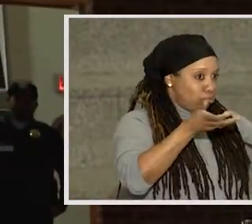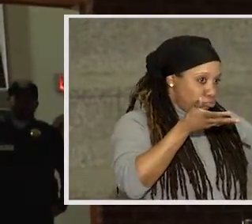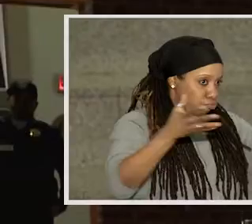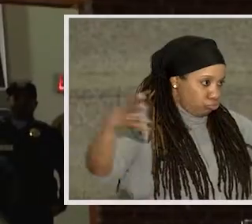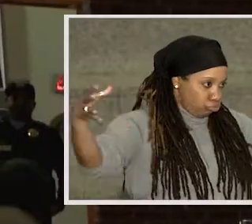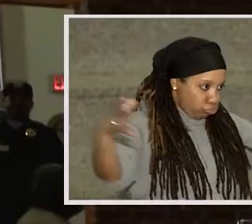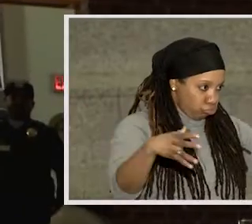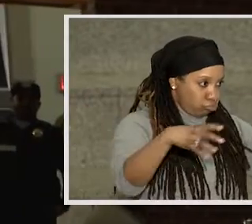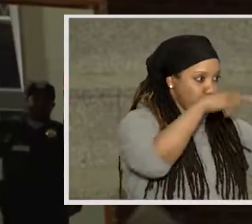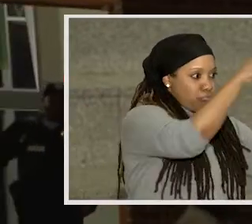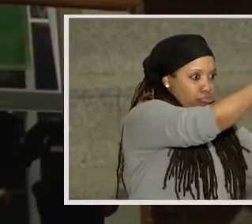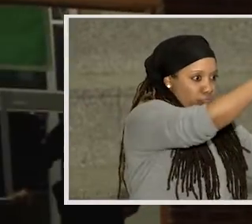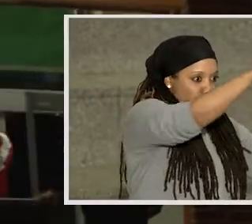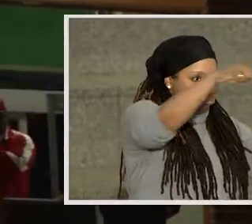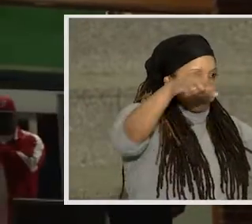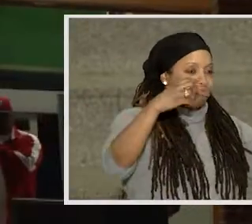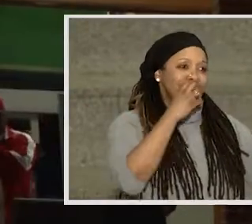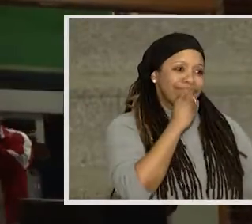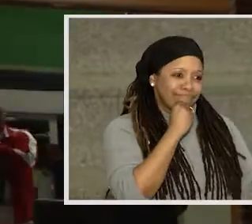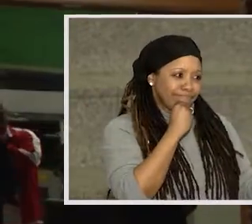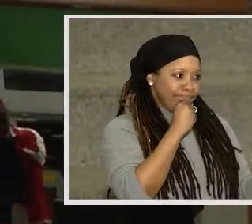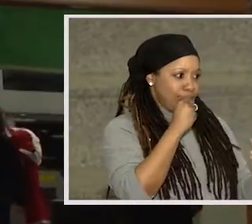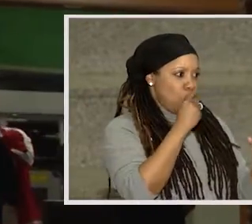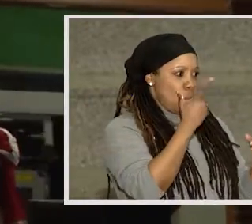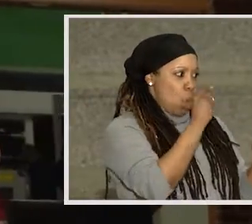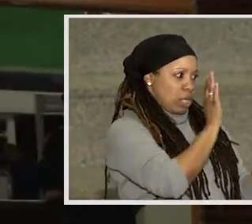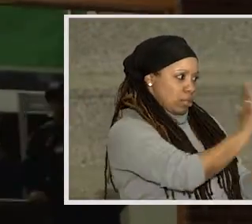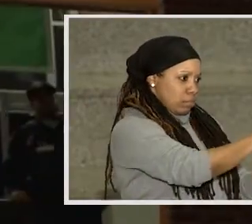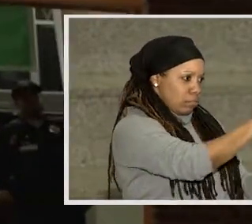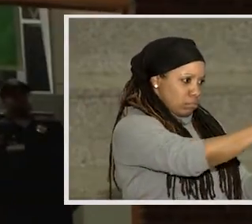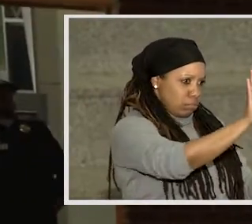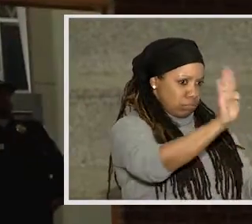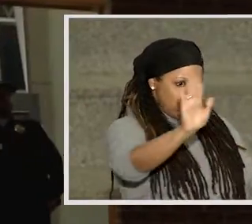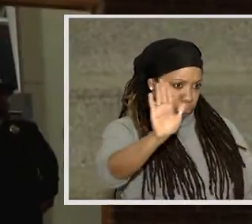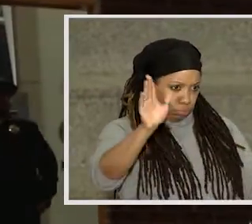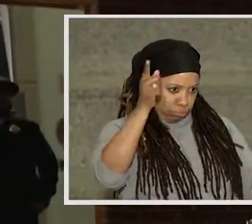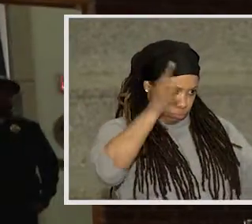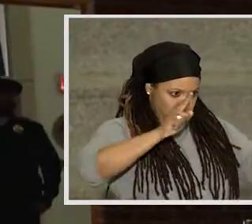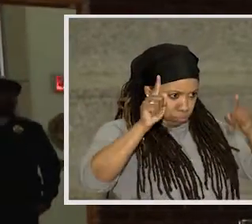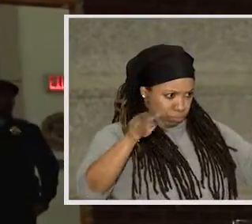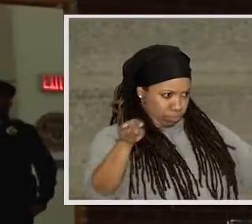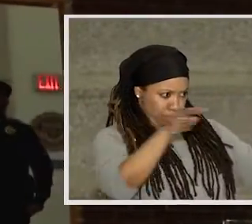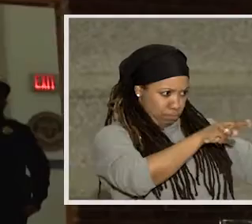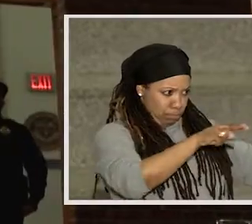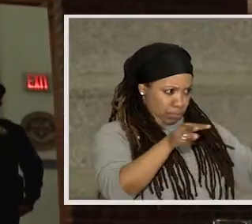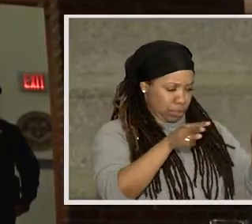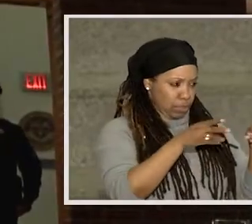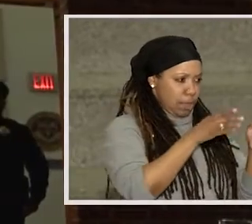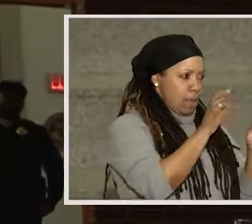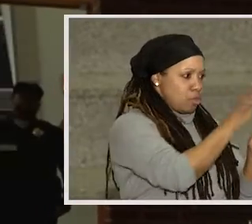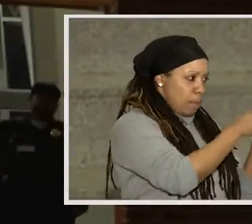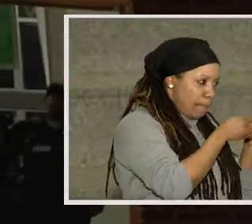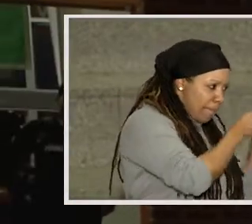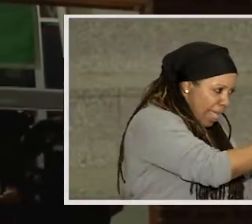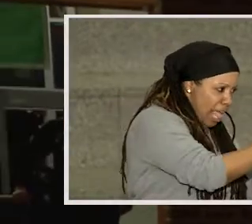NEED SOME ASSISTANCE STAYING ON THE RIGHT TRACK AND MOVING INTO SUCCESSFUL ADULTHOOD. WE HAVE MY AGENCY, THE